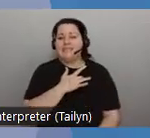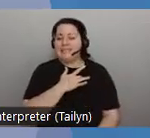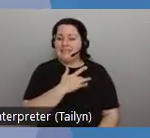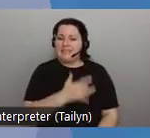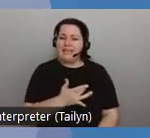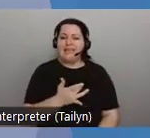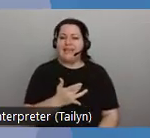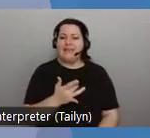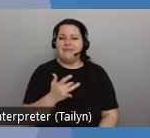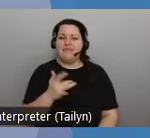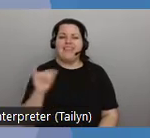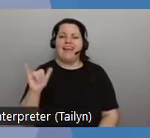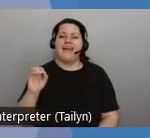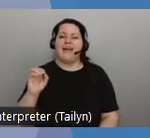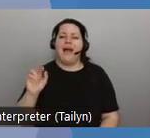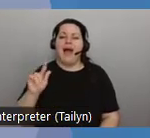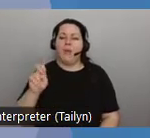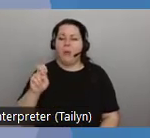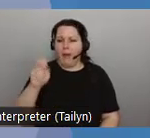it says this is a heading. We also want to define the relationship at 20 content. So